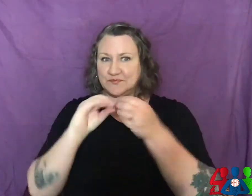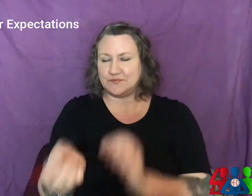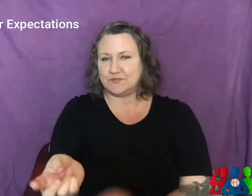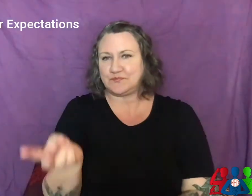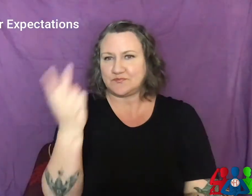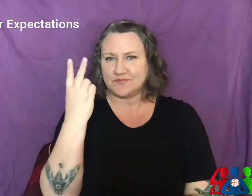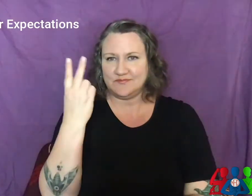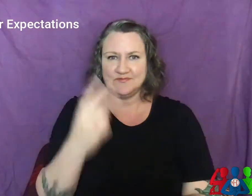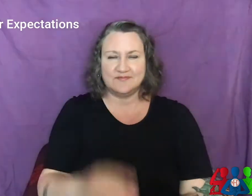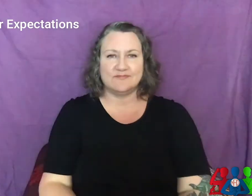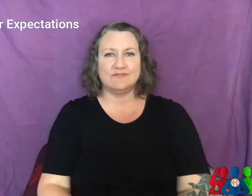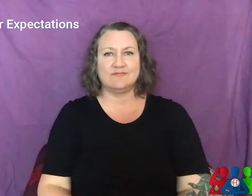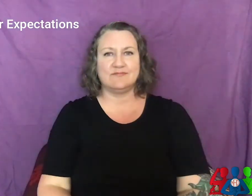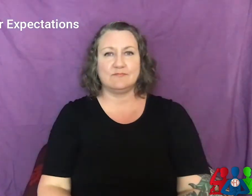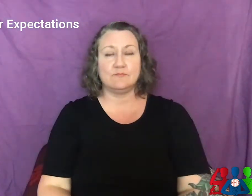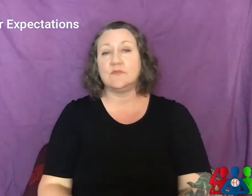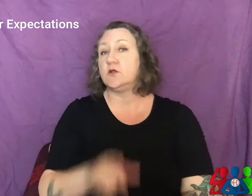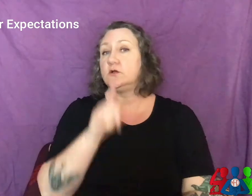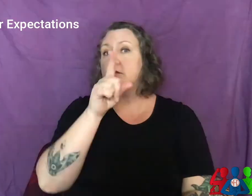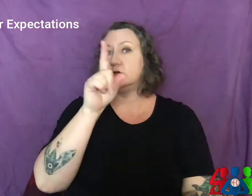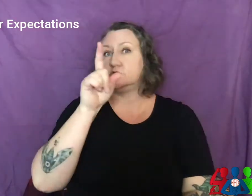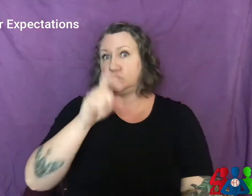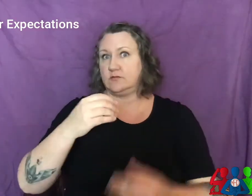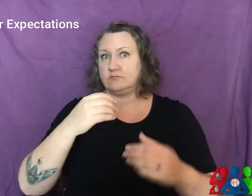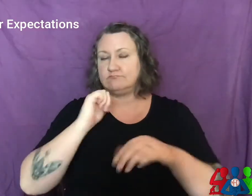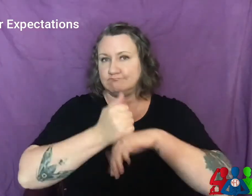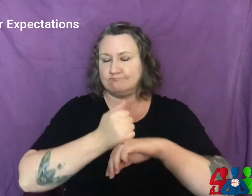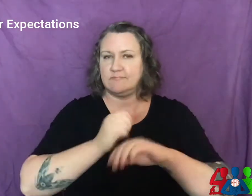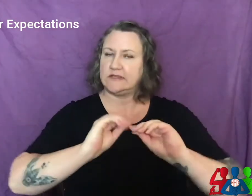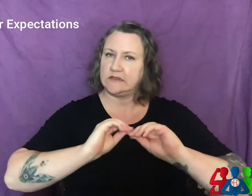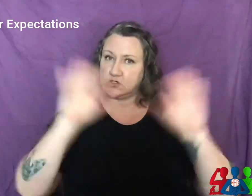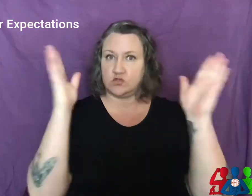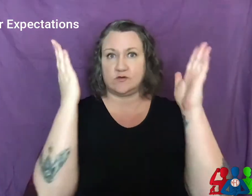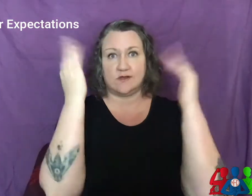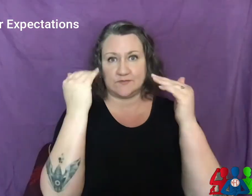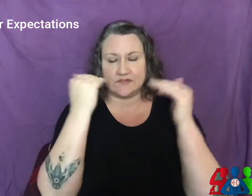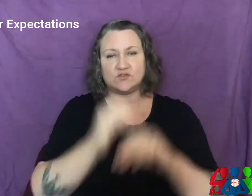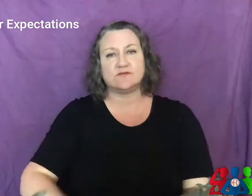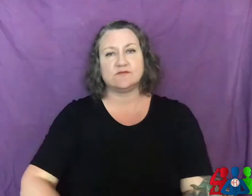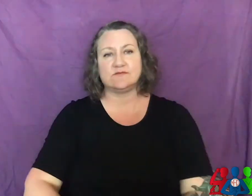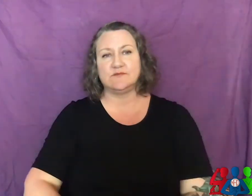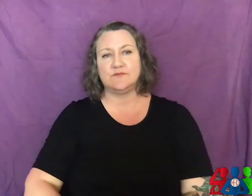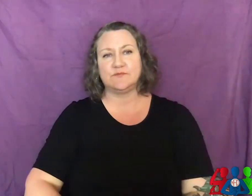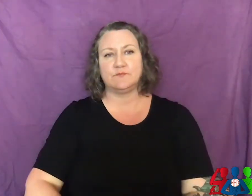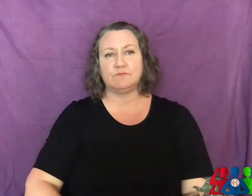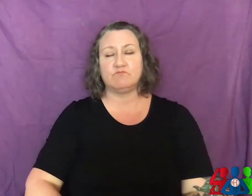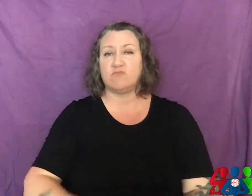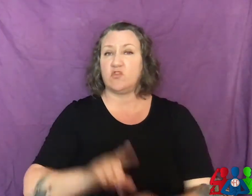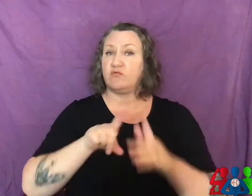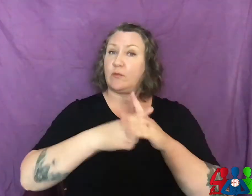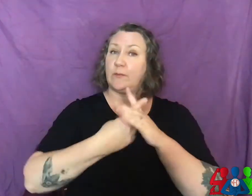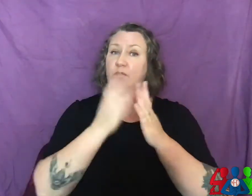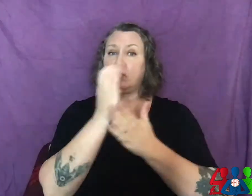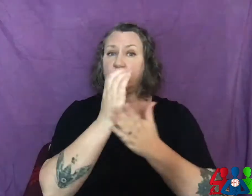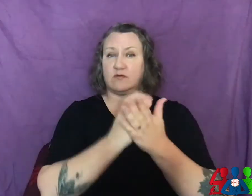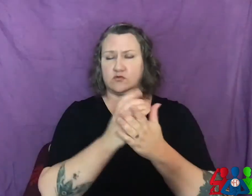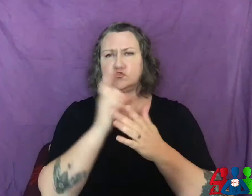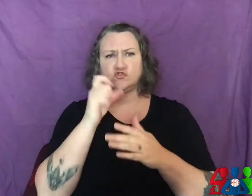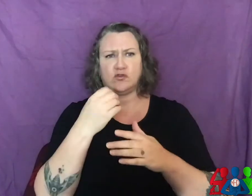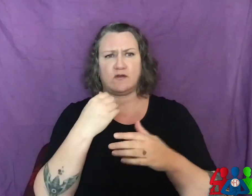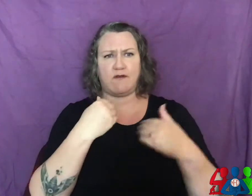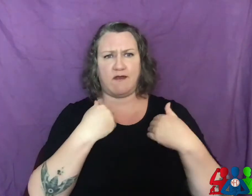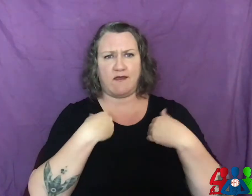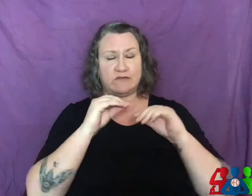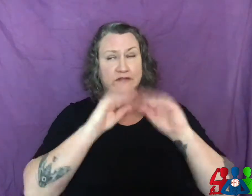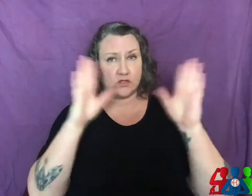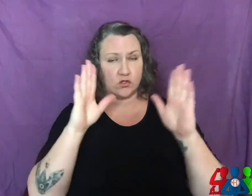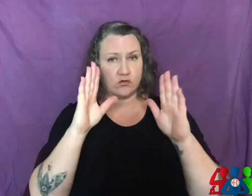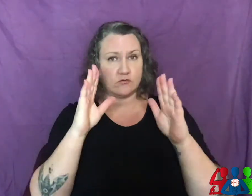can follow the process in your course. Number two, have clear expectations. The beginning of